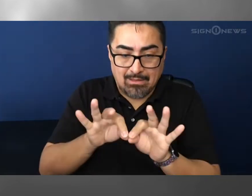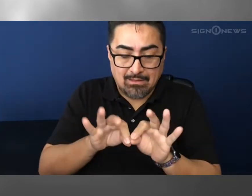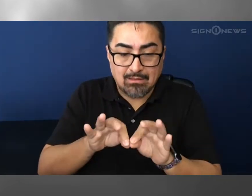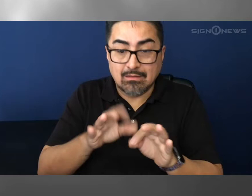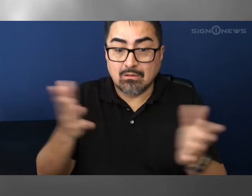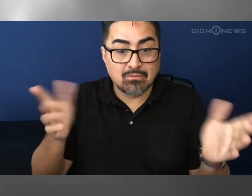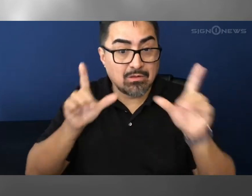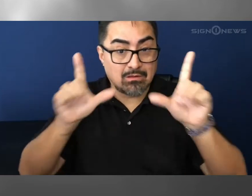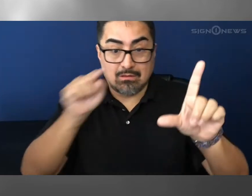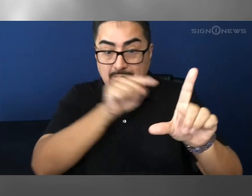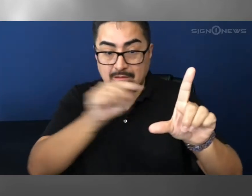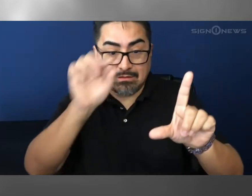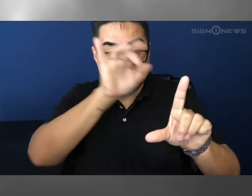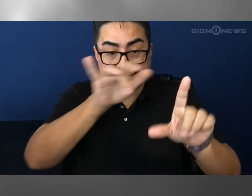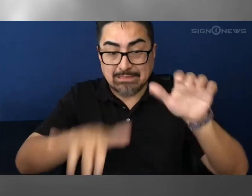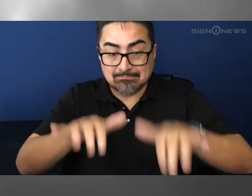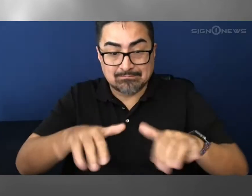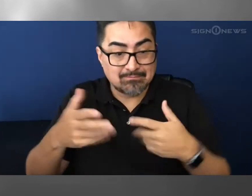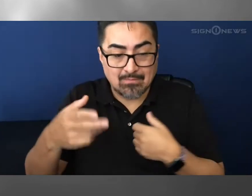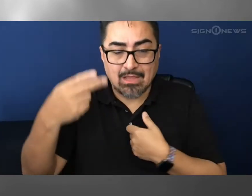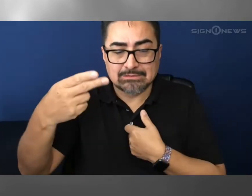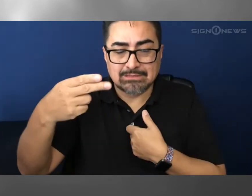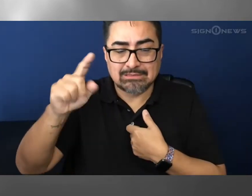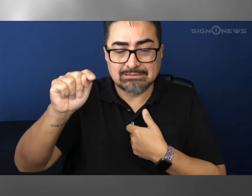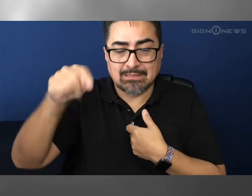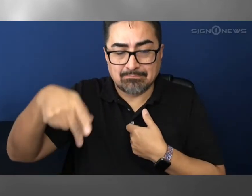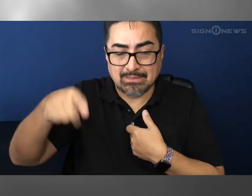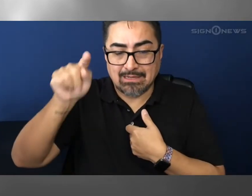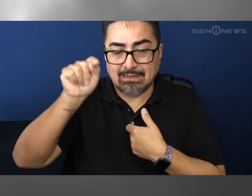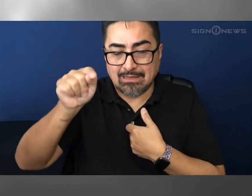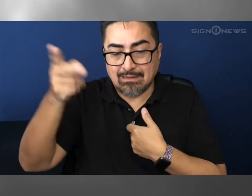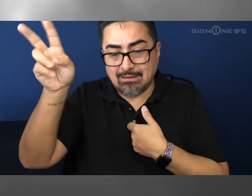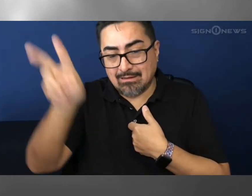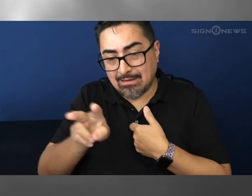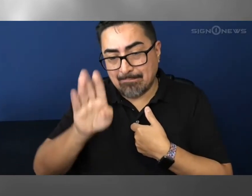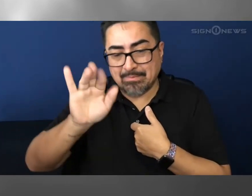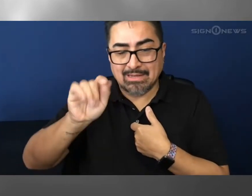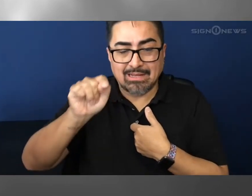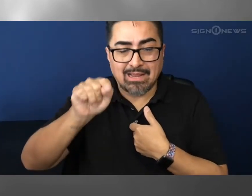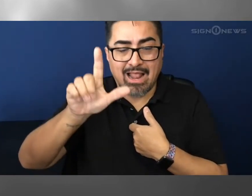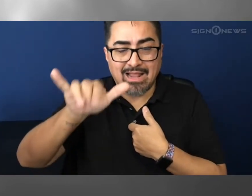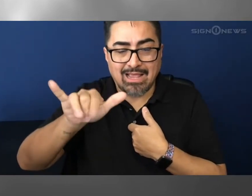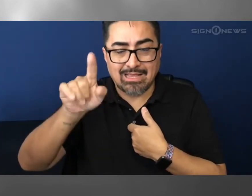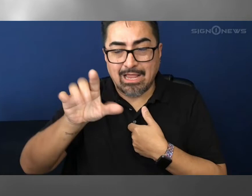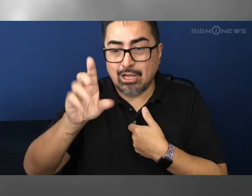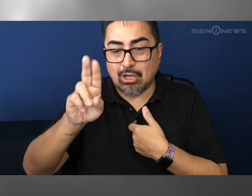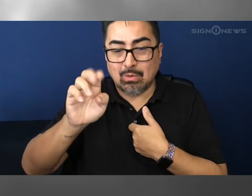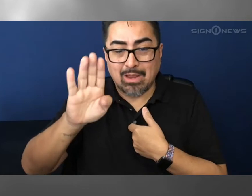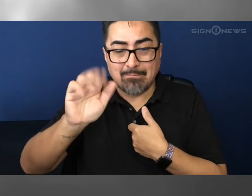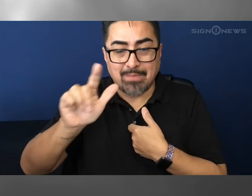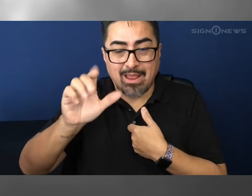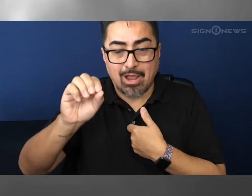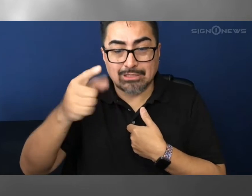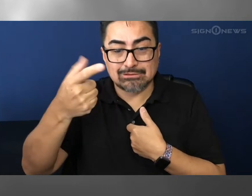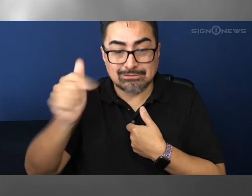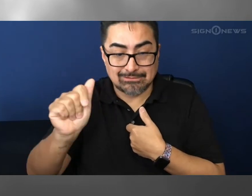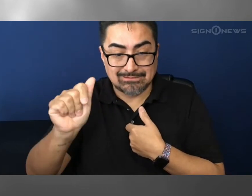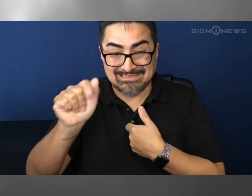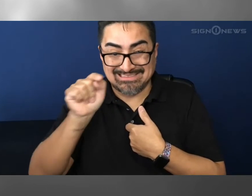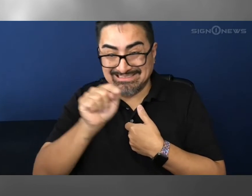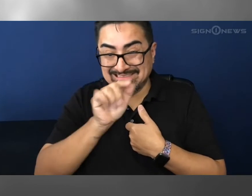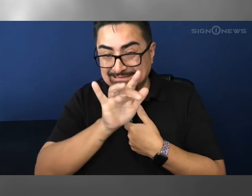http://bit.ly/cureballotGA